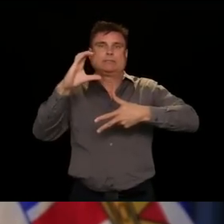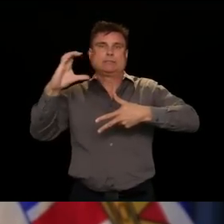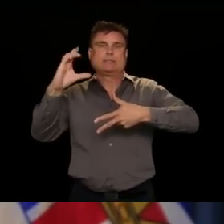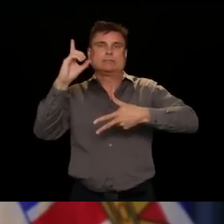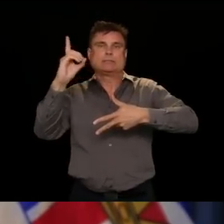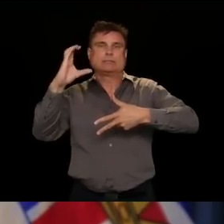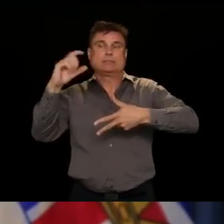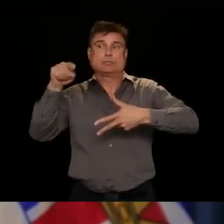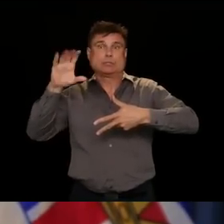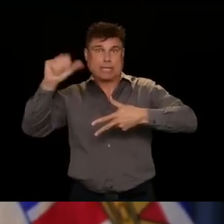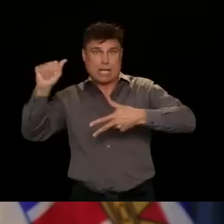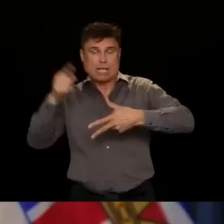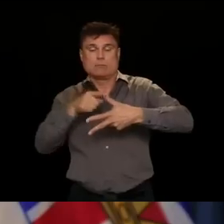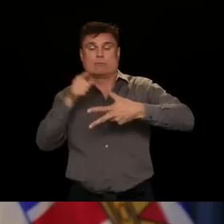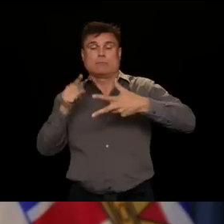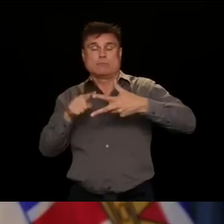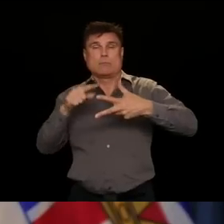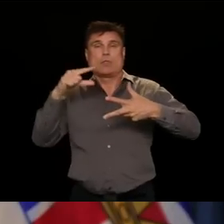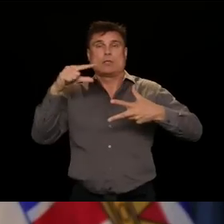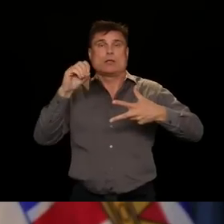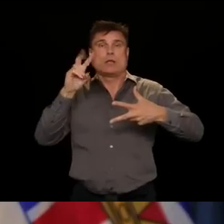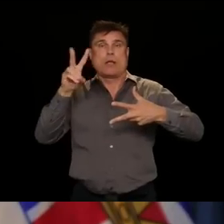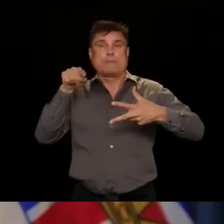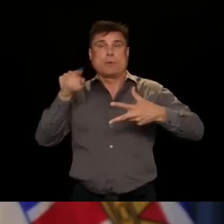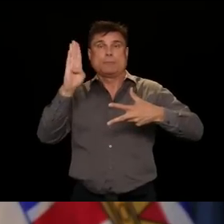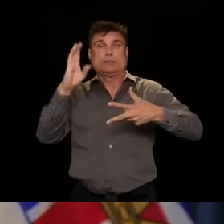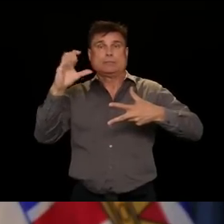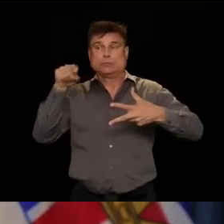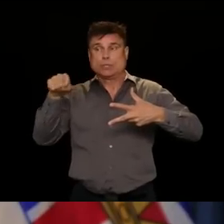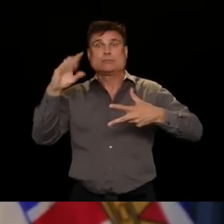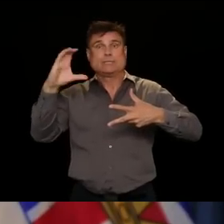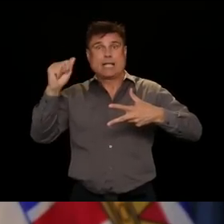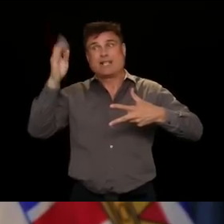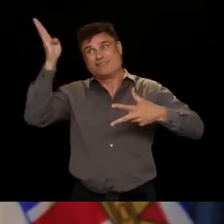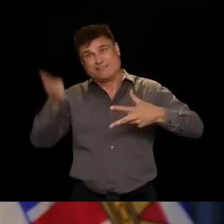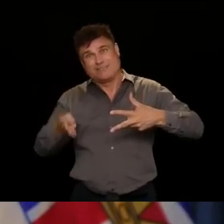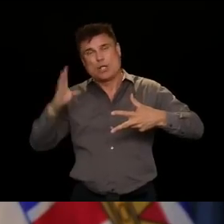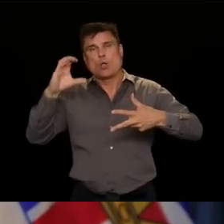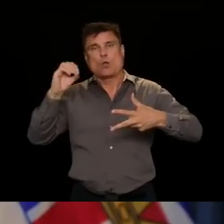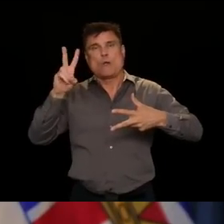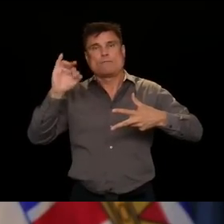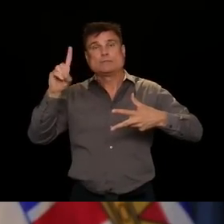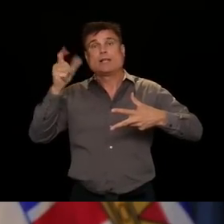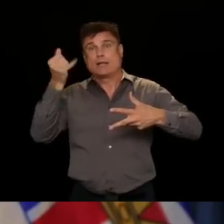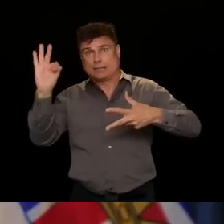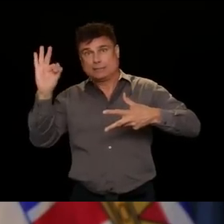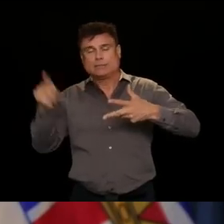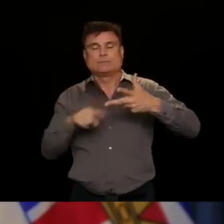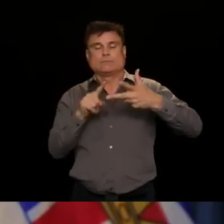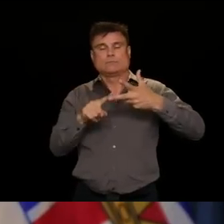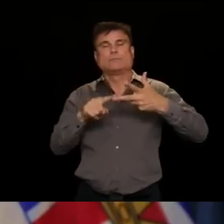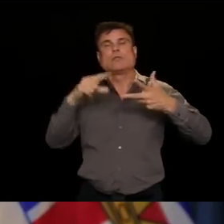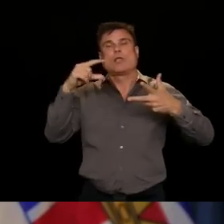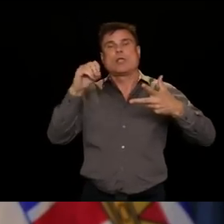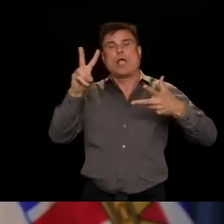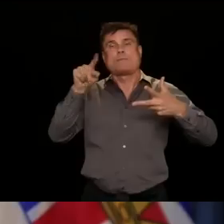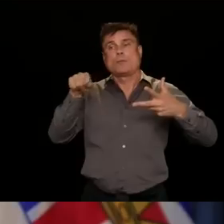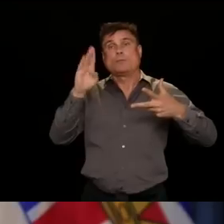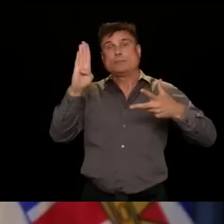Time for one more question today. There will be a statement released later this afternoon.